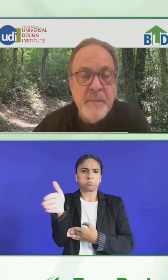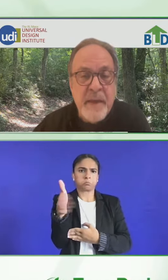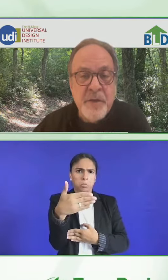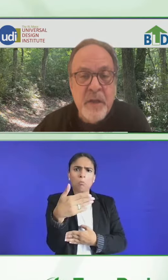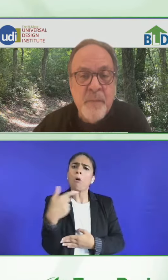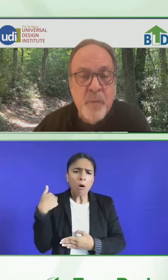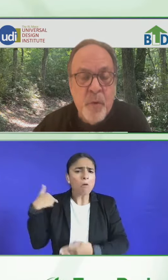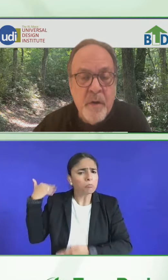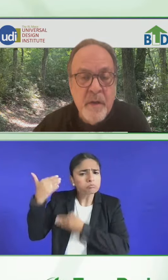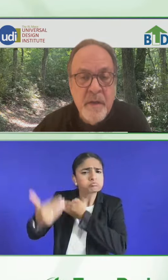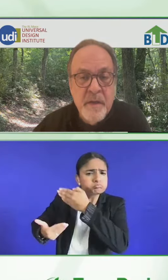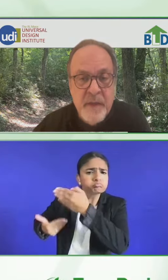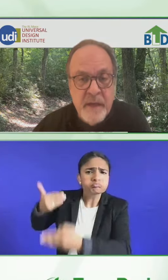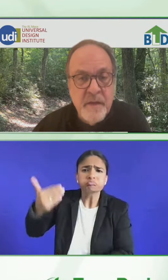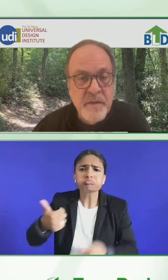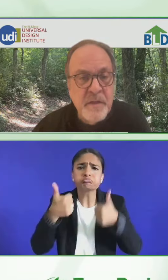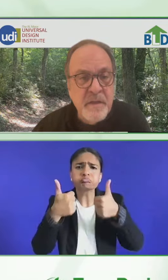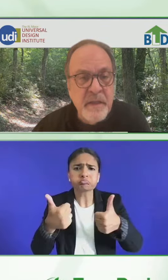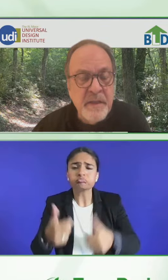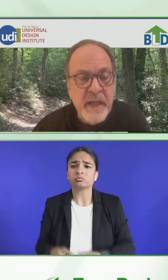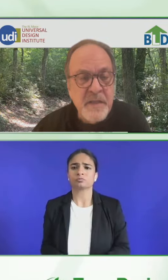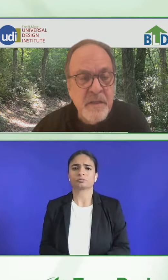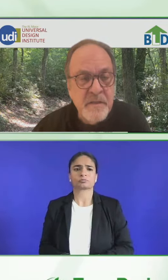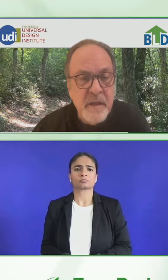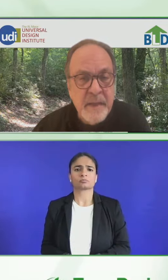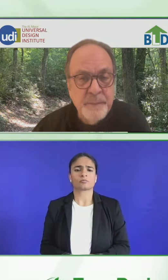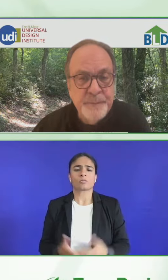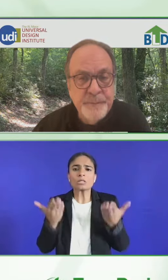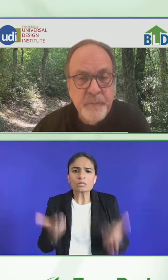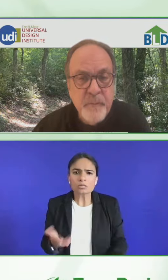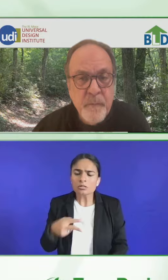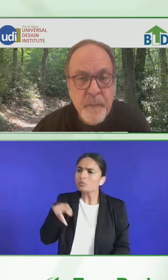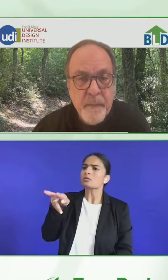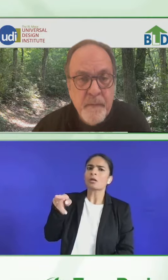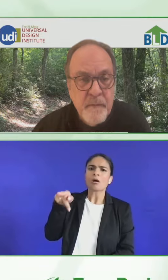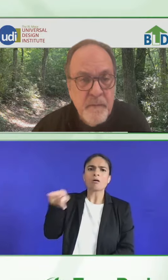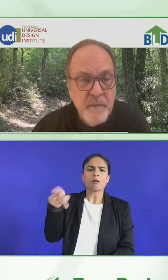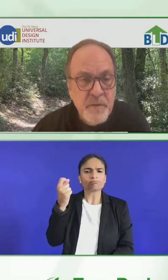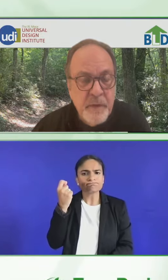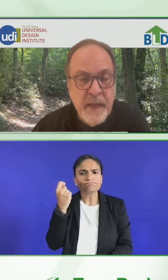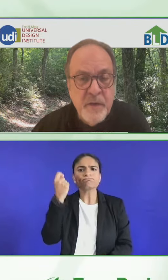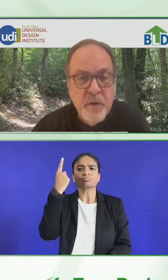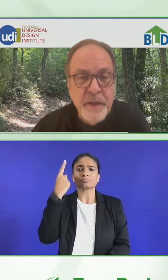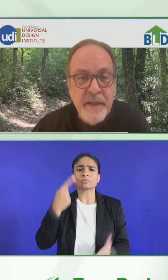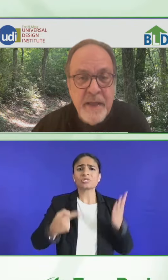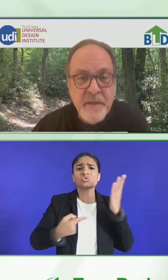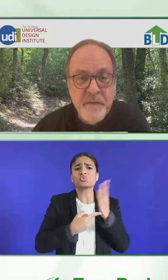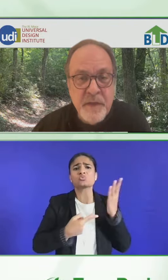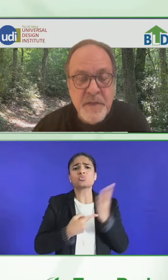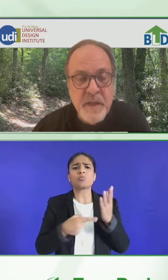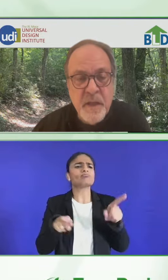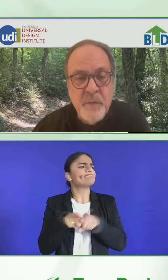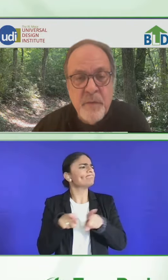They meant a lot more then forced so again early days of this, we